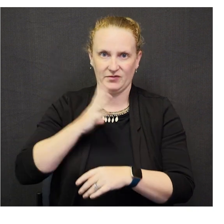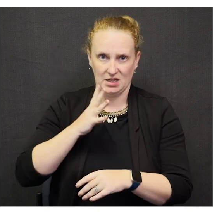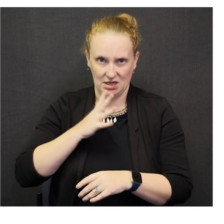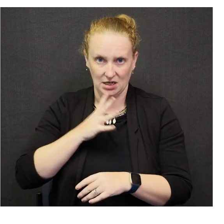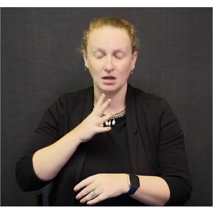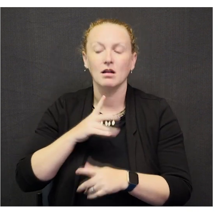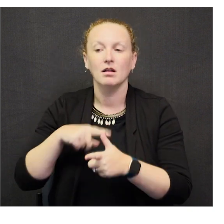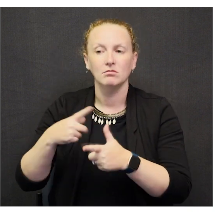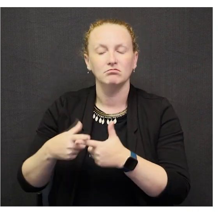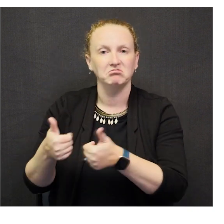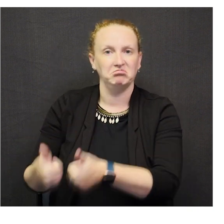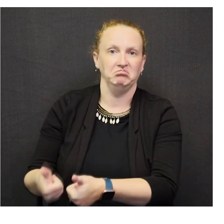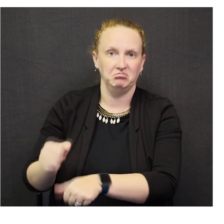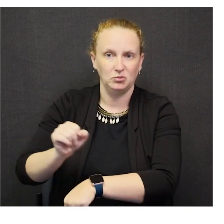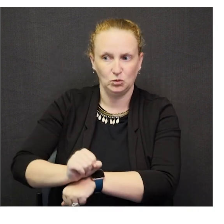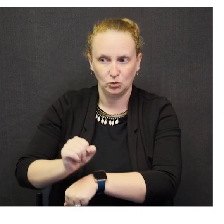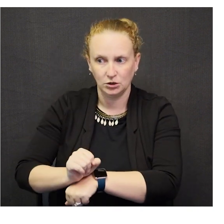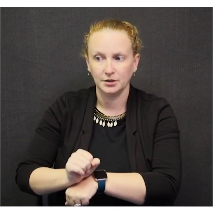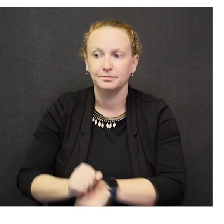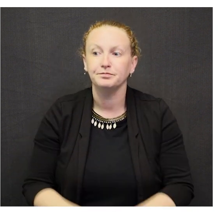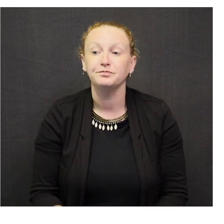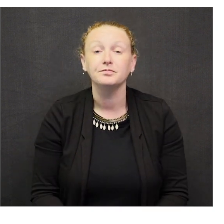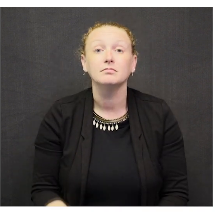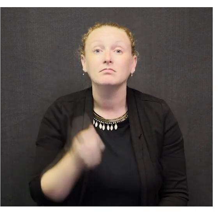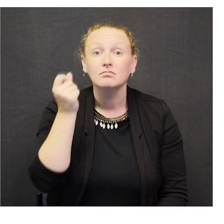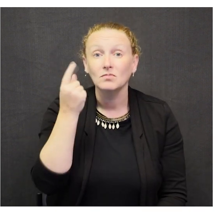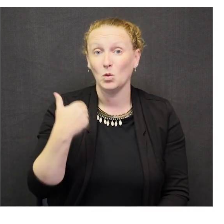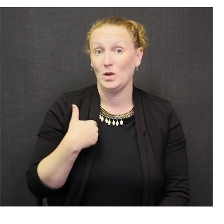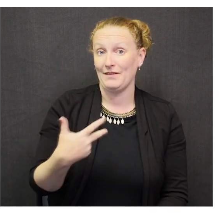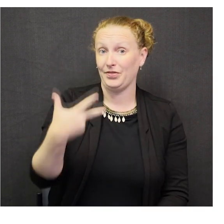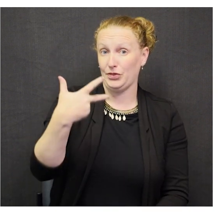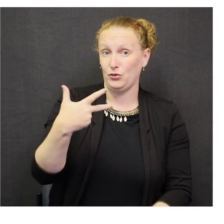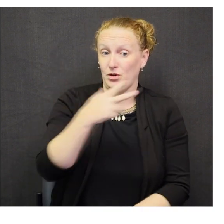of our campus based interpreters, So I have three hospital campuses, Interpreters were